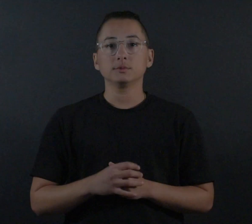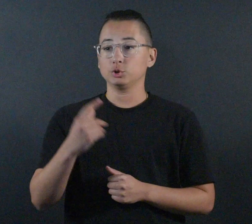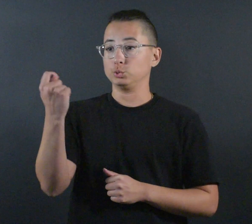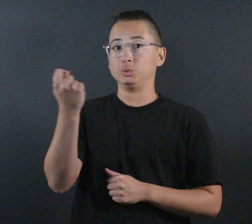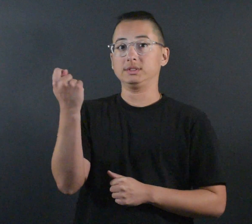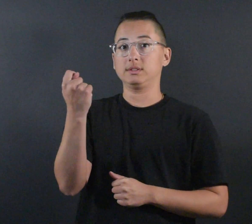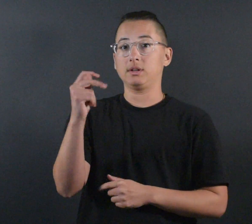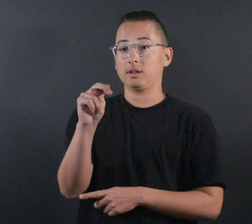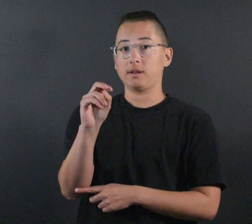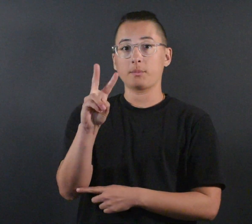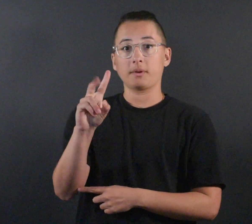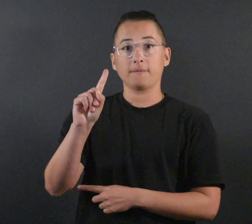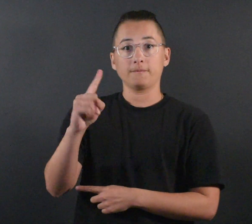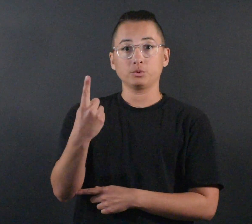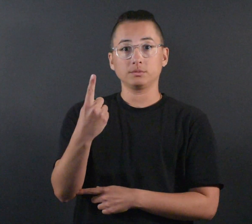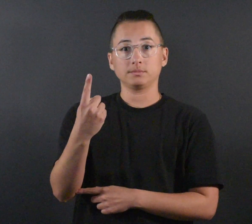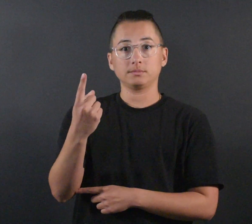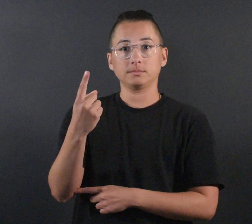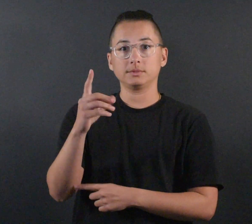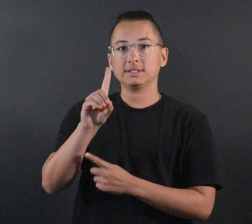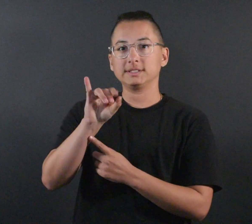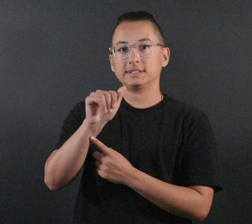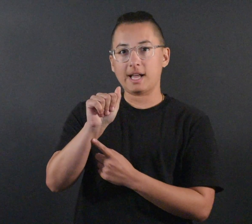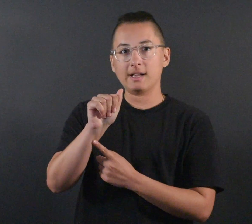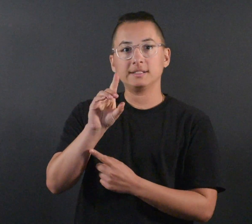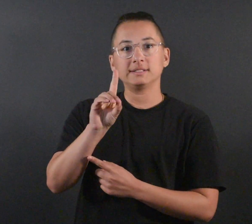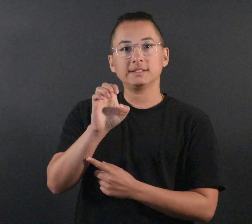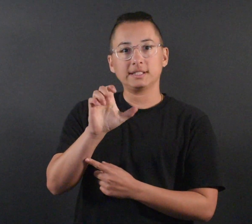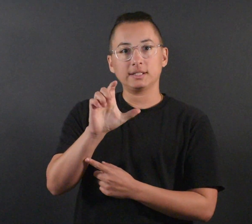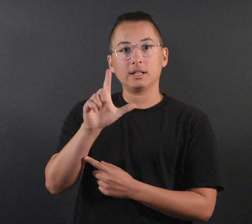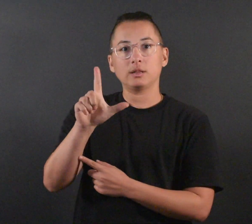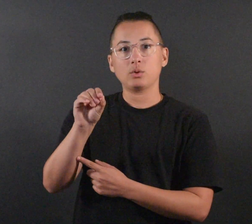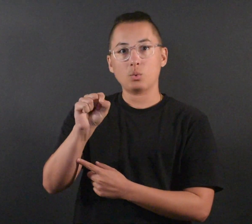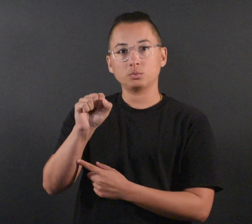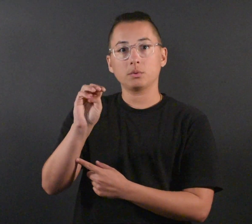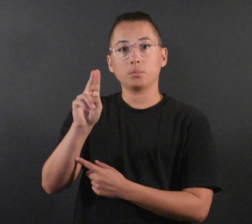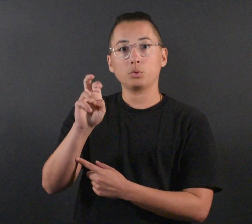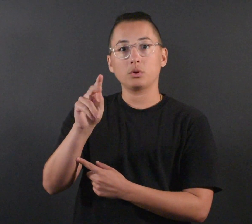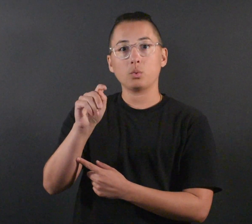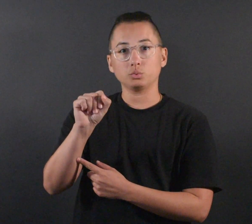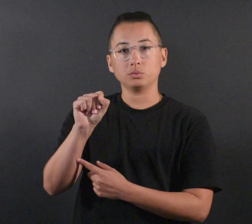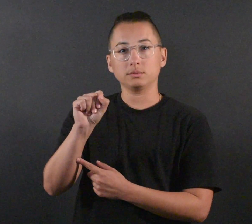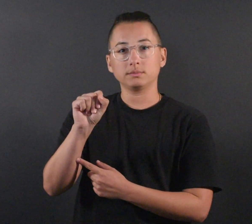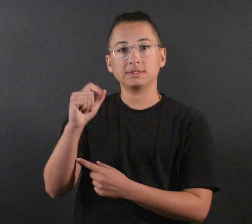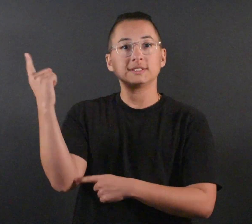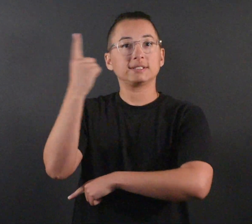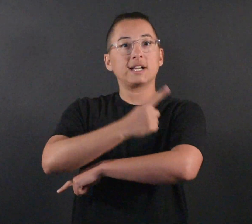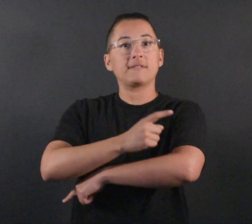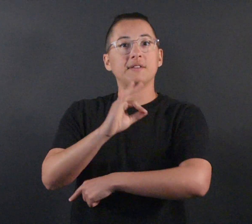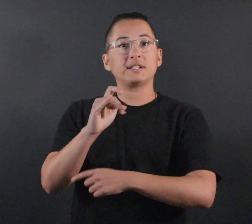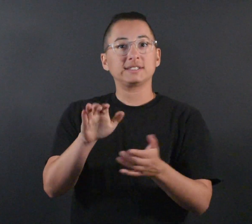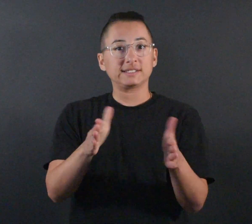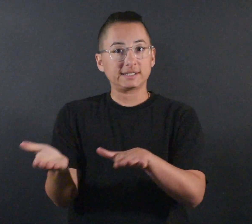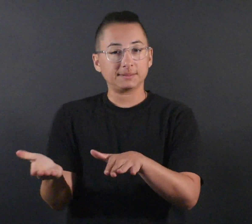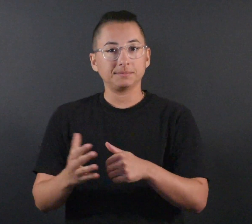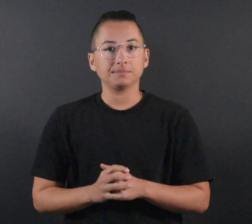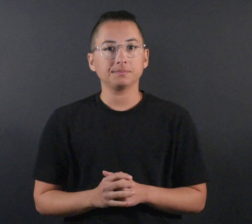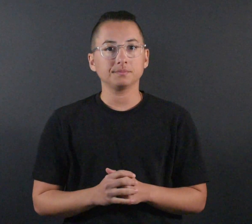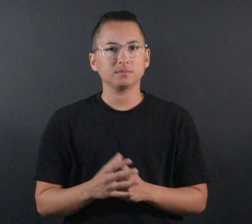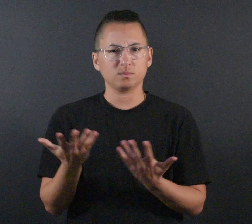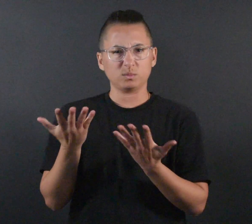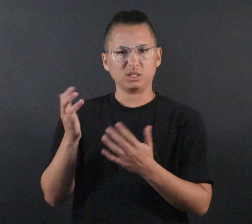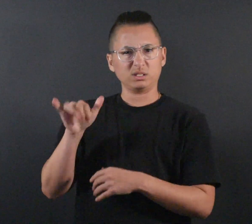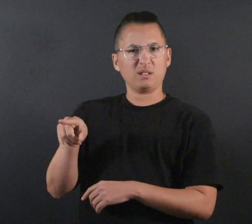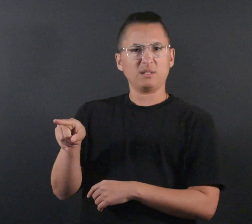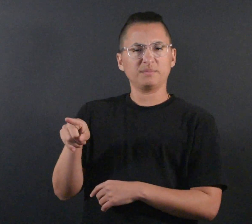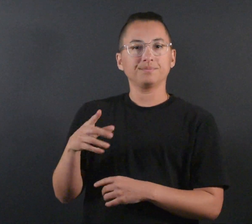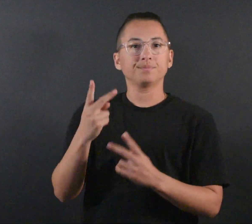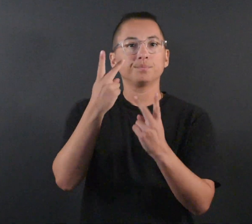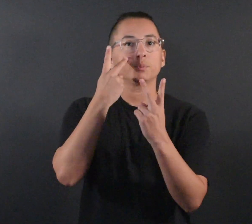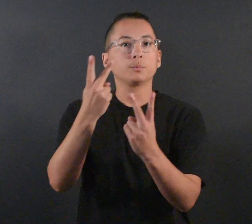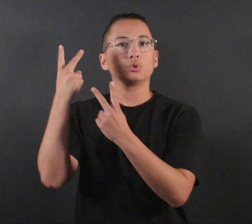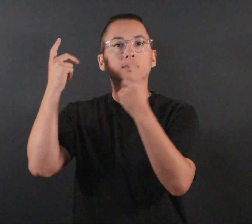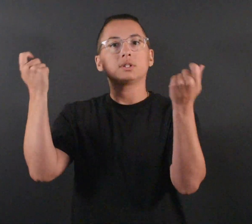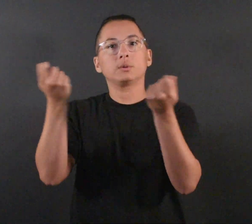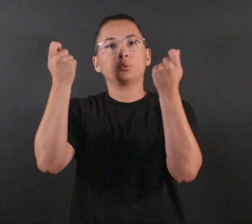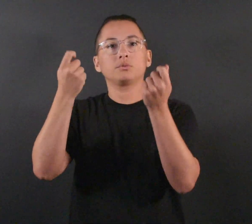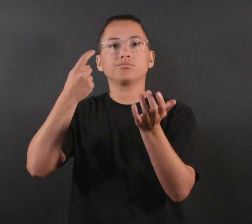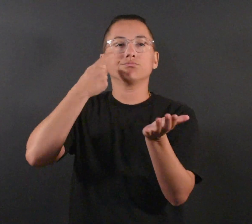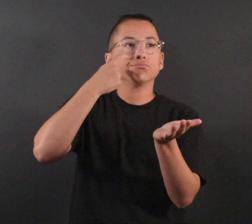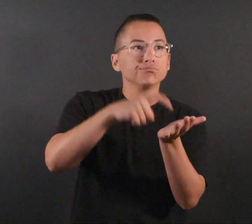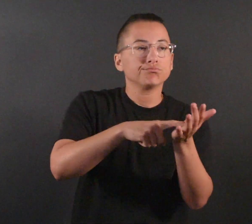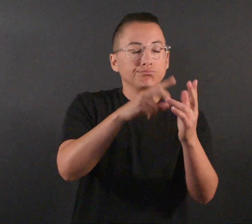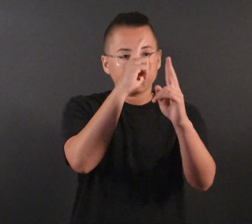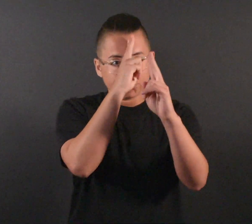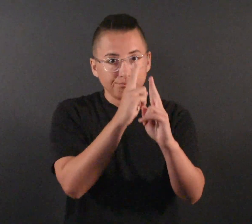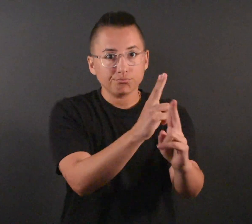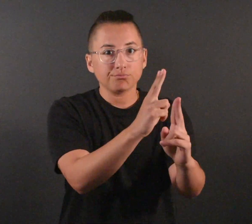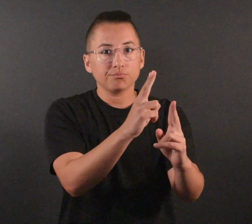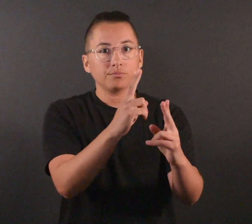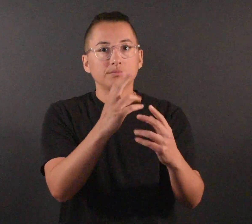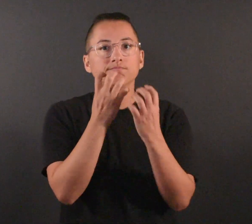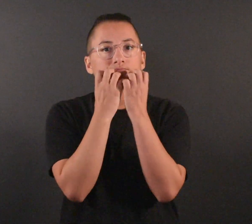Tuesday, November 1 is Día de los Muertos. Día de los Muertos serves as a memorial celebration